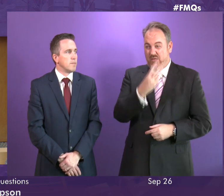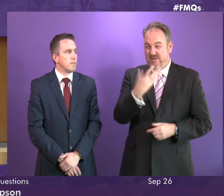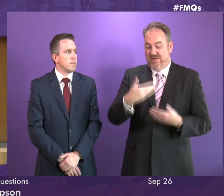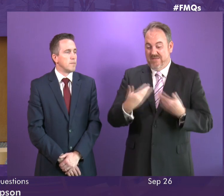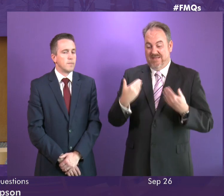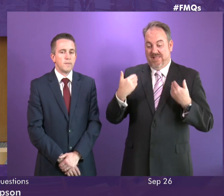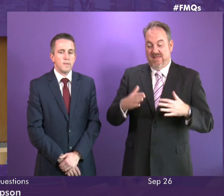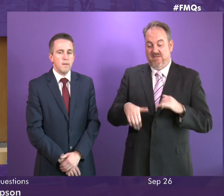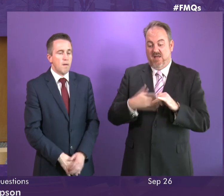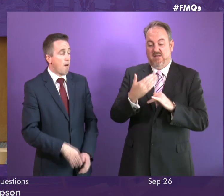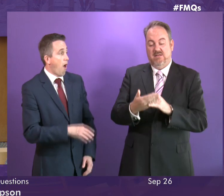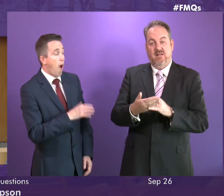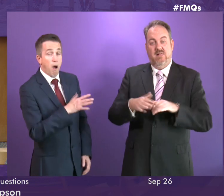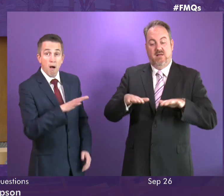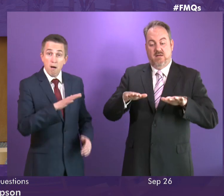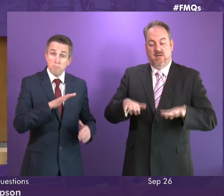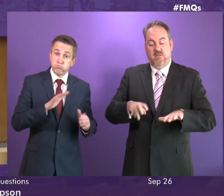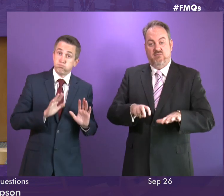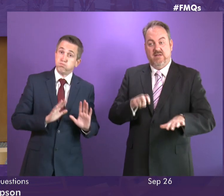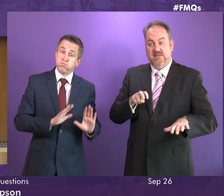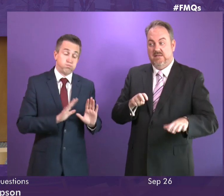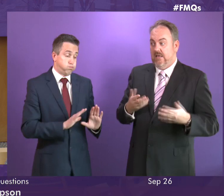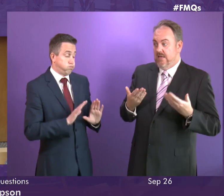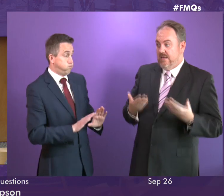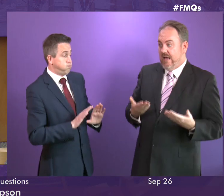The Presiding Officer: Let us hear the question.